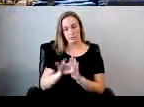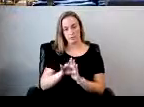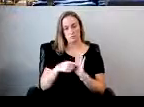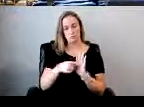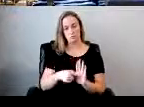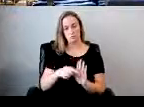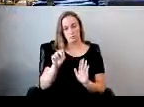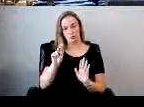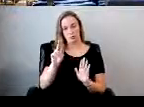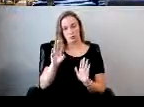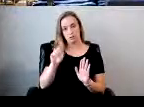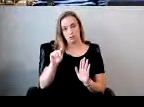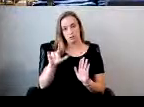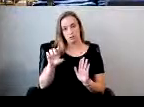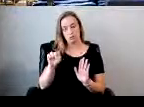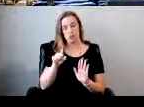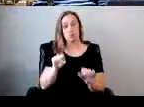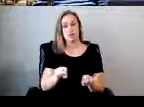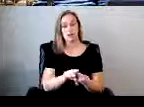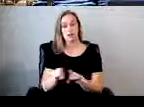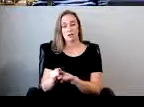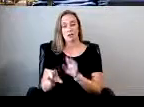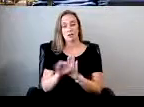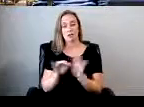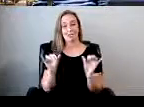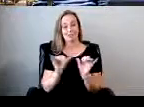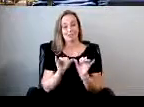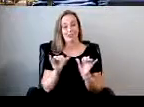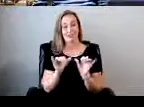You can also change the size of the caption text by selecting subtitle settings.